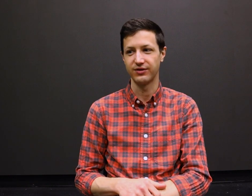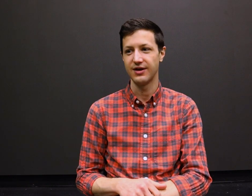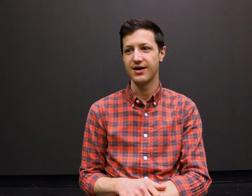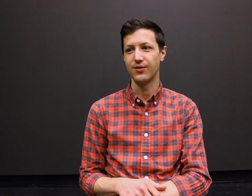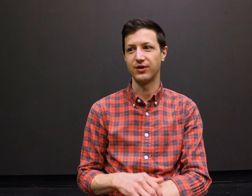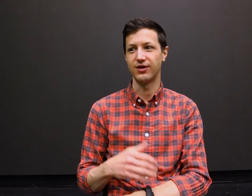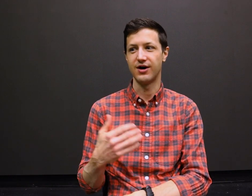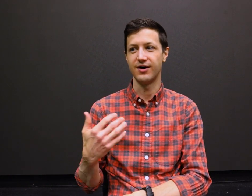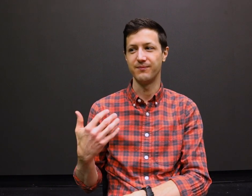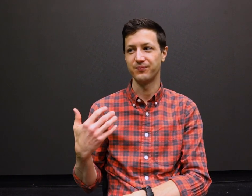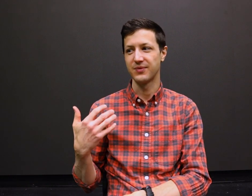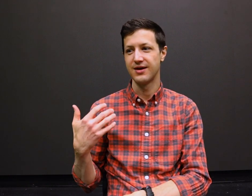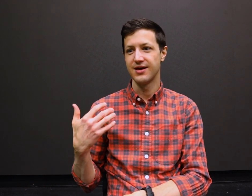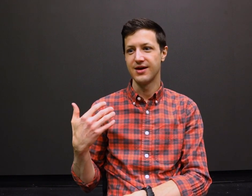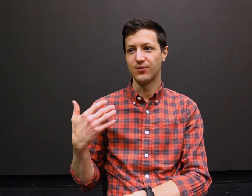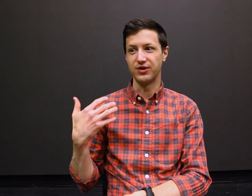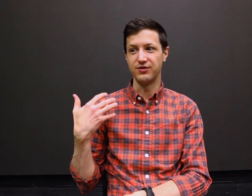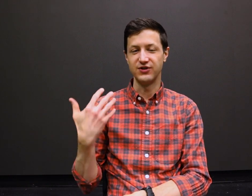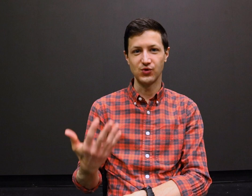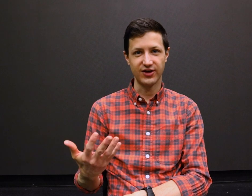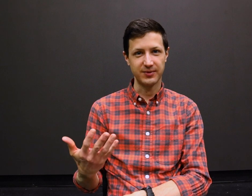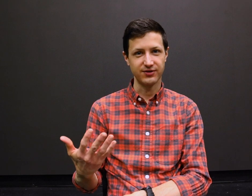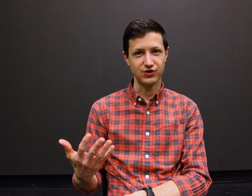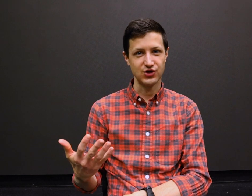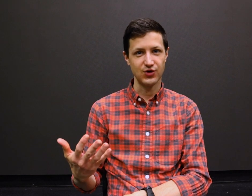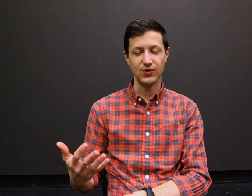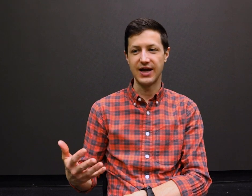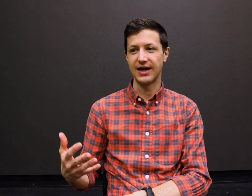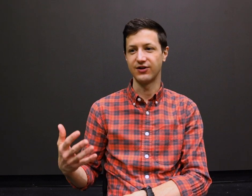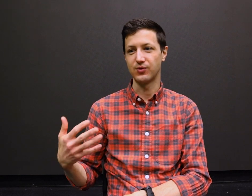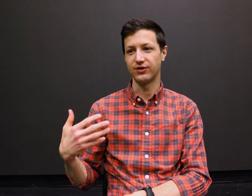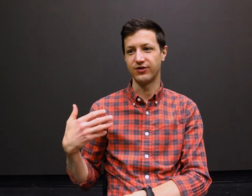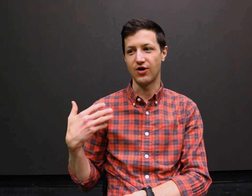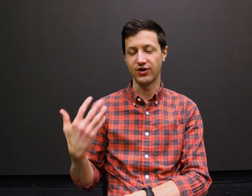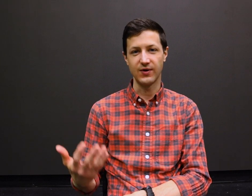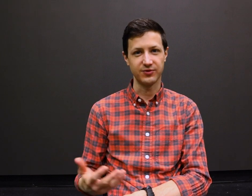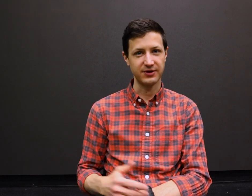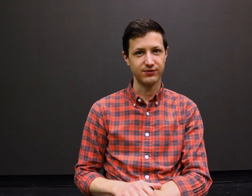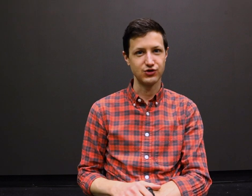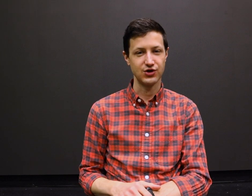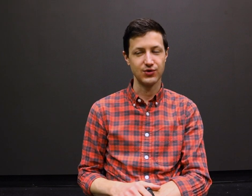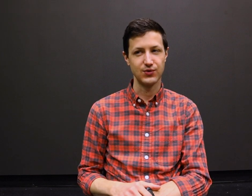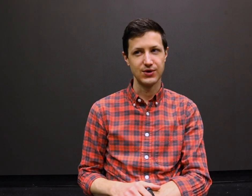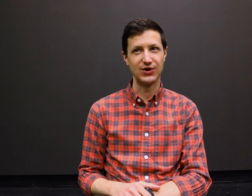with the visual aspect of the show, and as well as the audio aspect of the show.